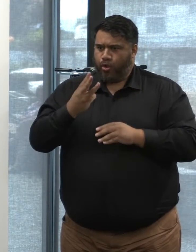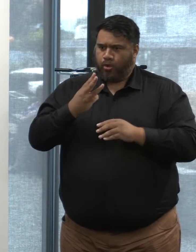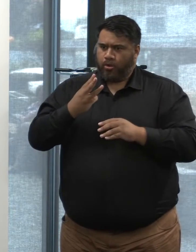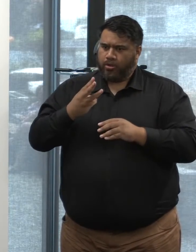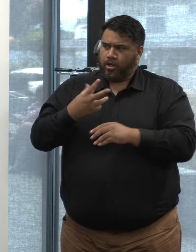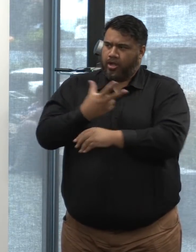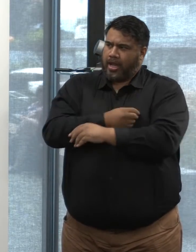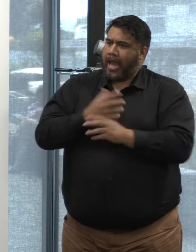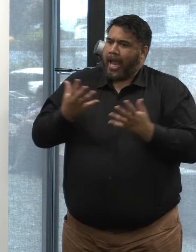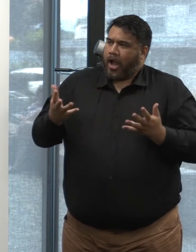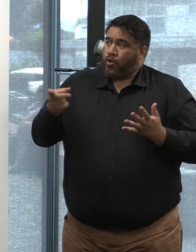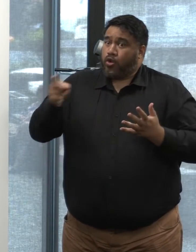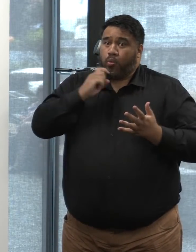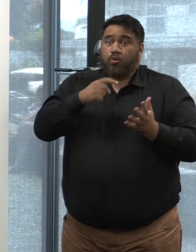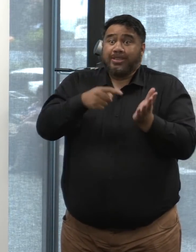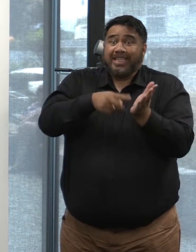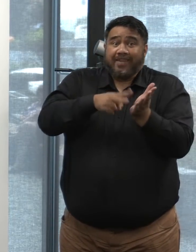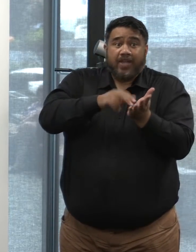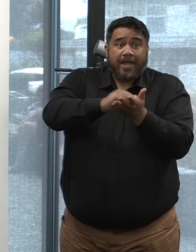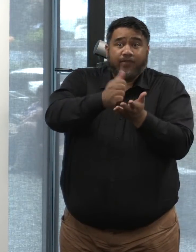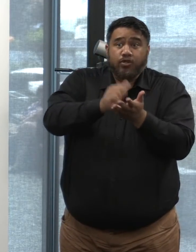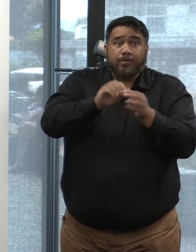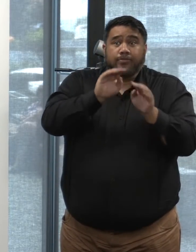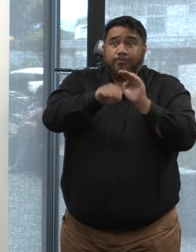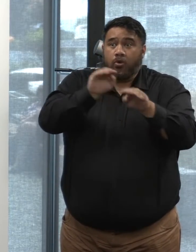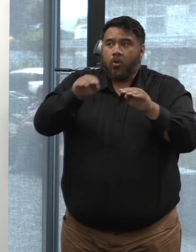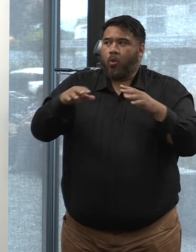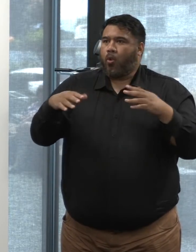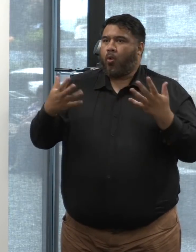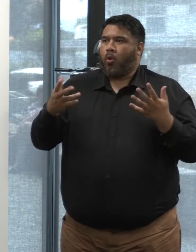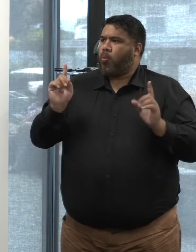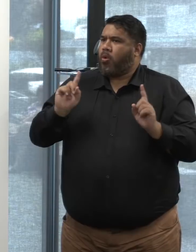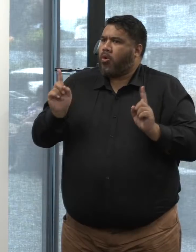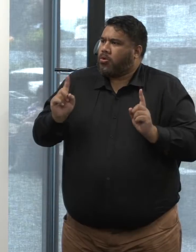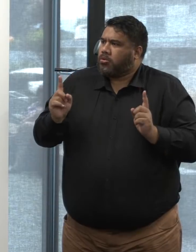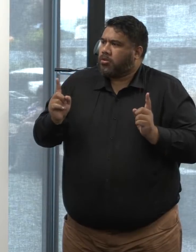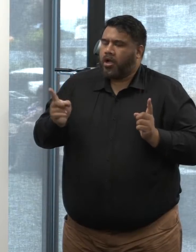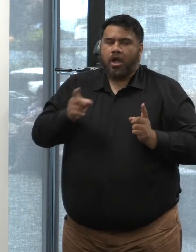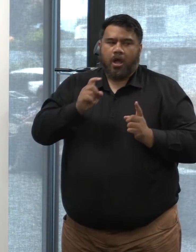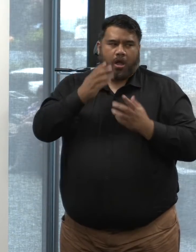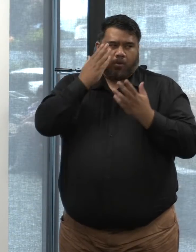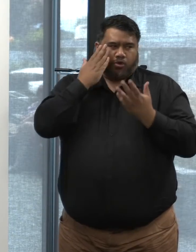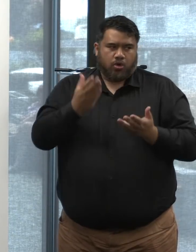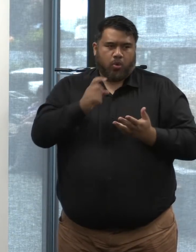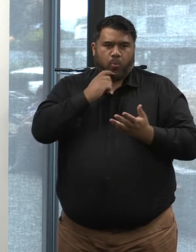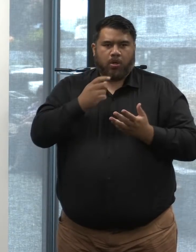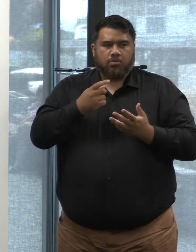who becomes eligible at 3